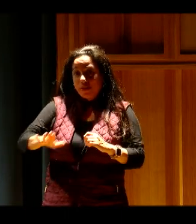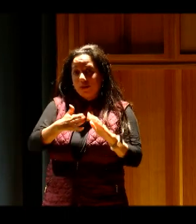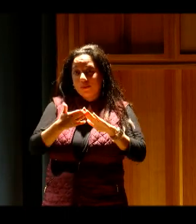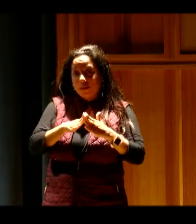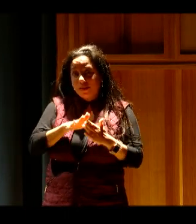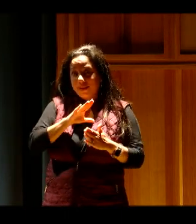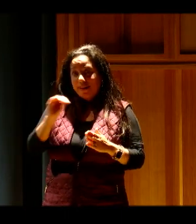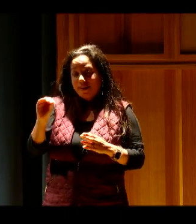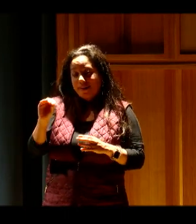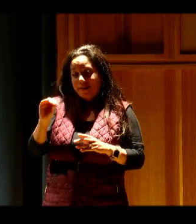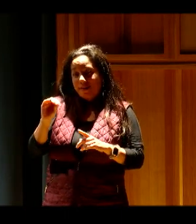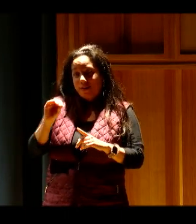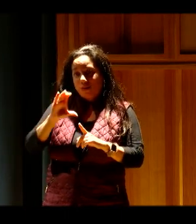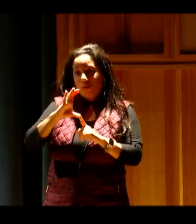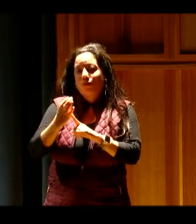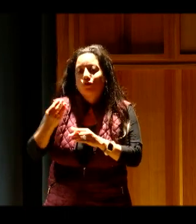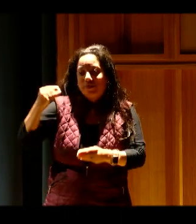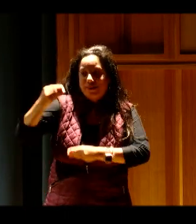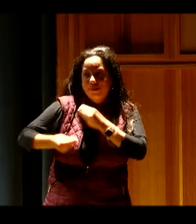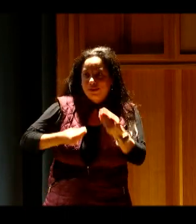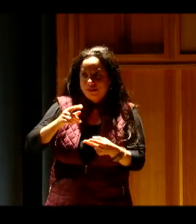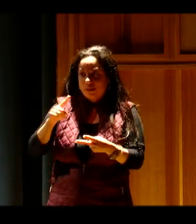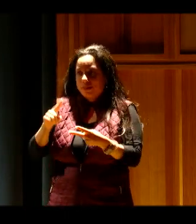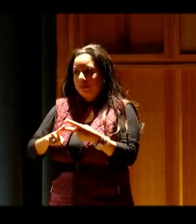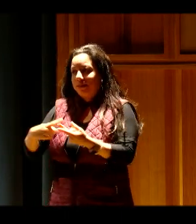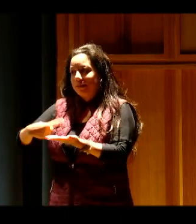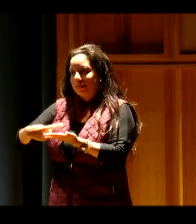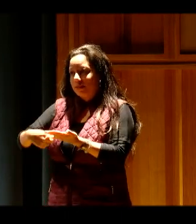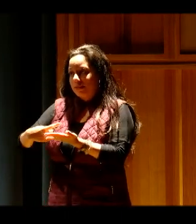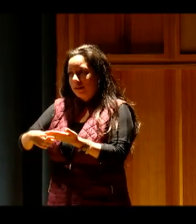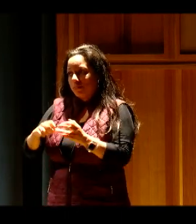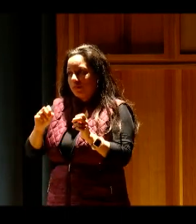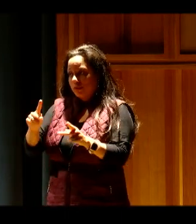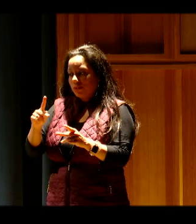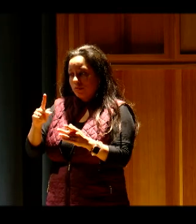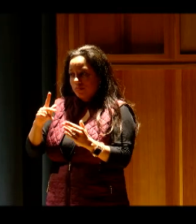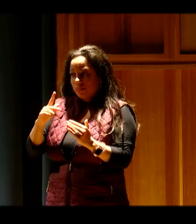And two: discussing the opportunities to leverage cultural heritage for climate action.